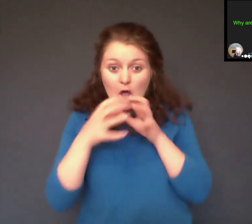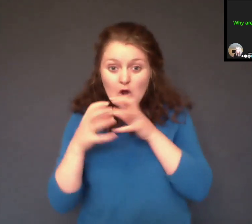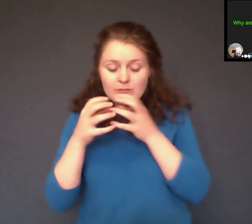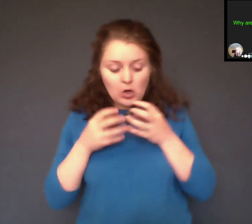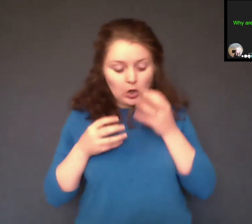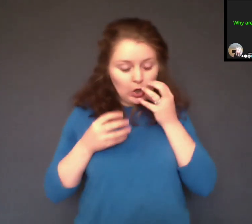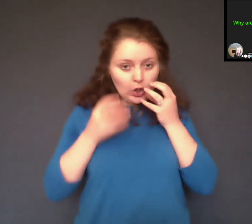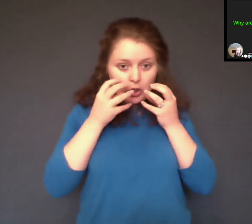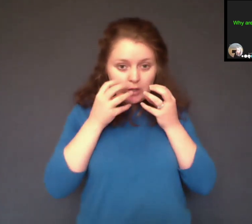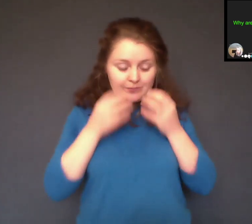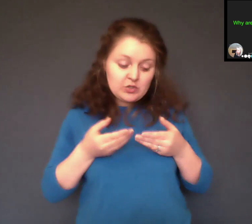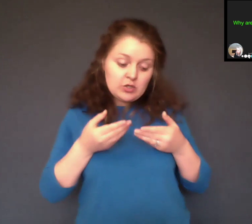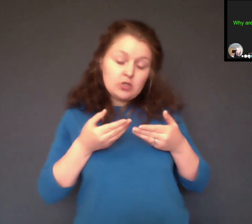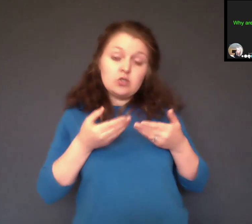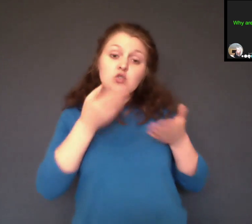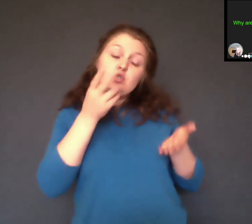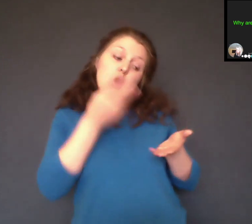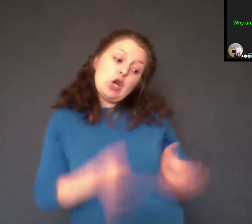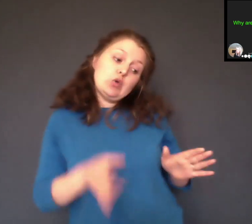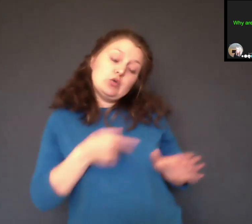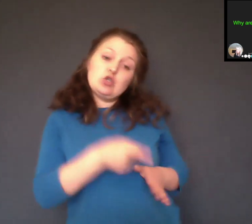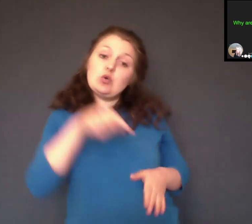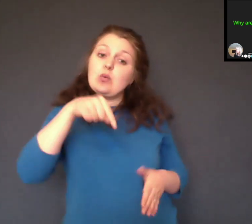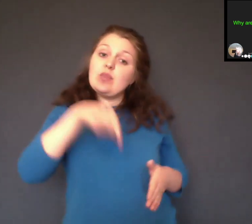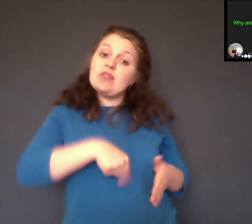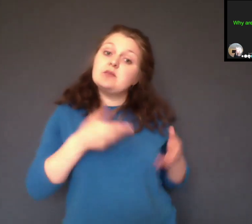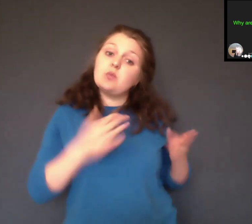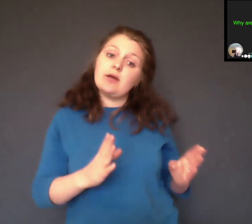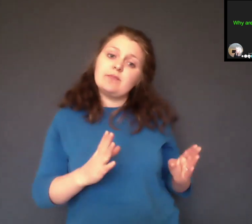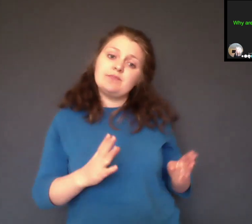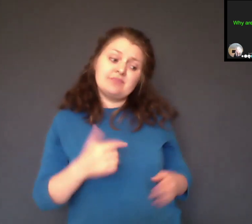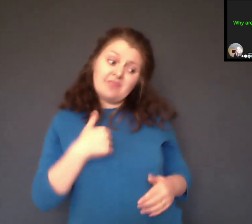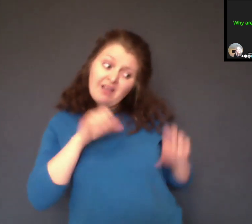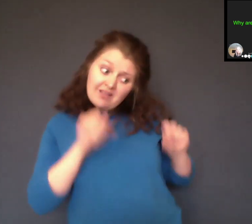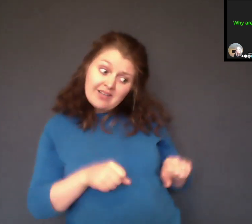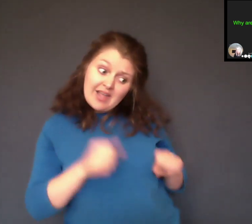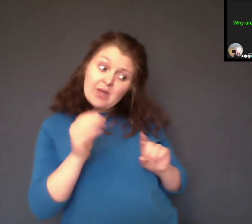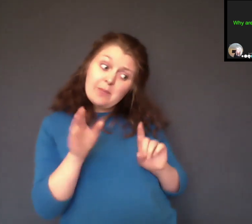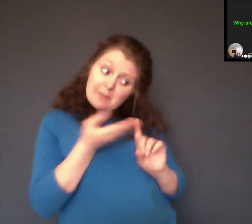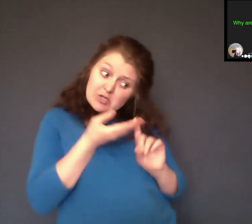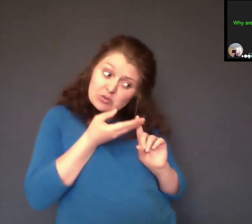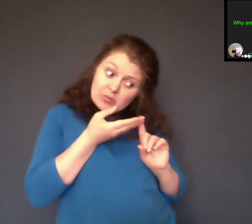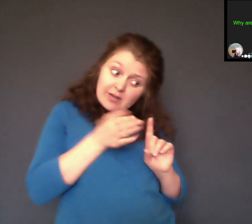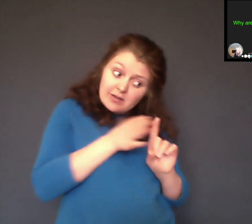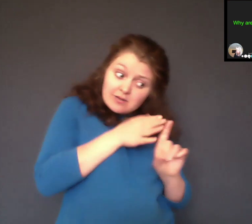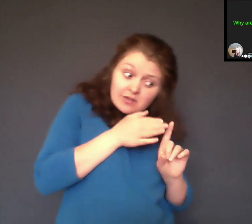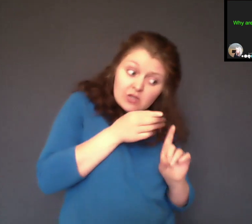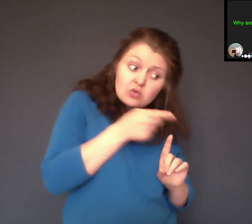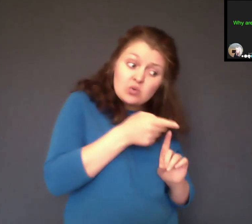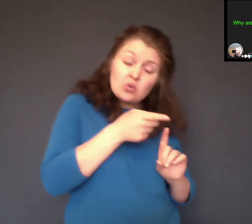to lose you this way he went on can't i persuade you to think again after all i've done no harm